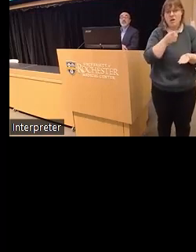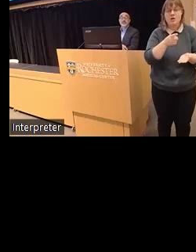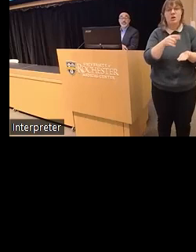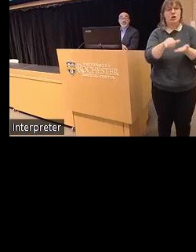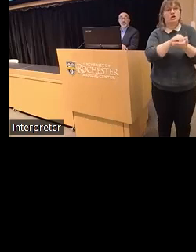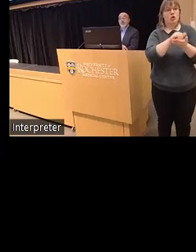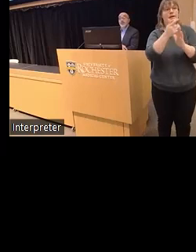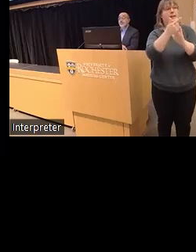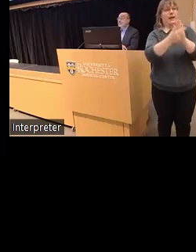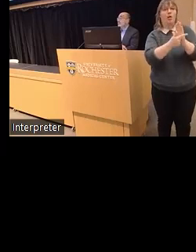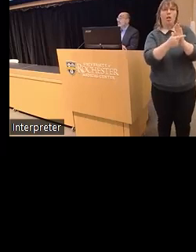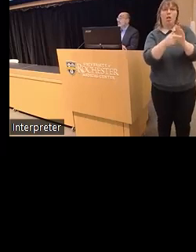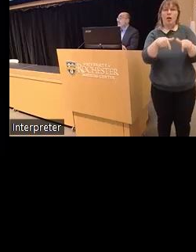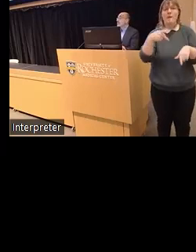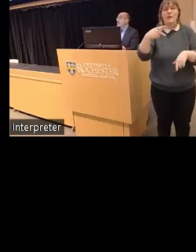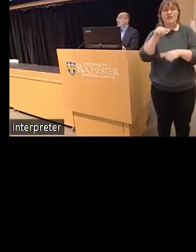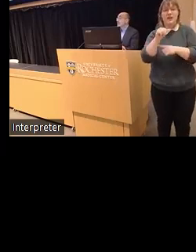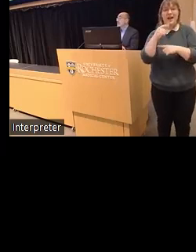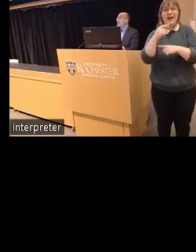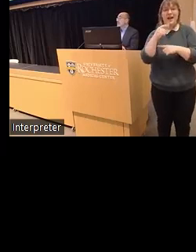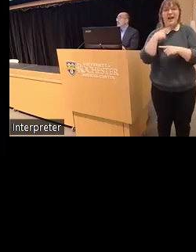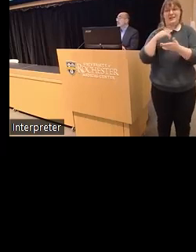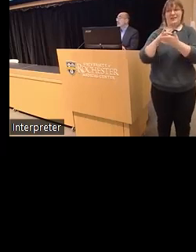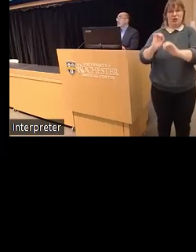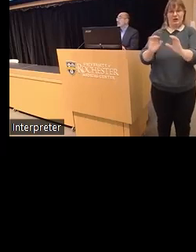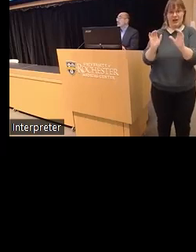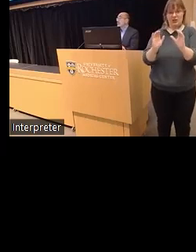legal state for marijuana and Pennsylvania has a medical certification so it's not a prescription